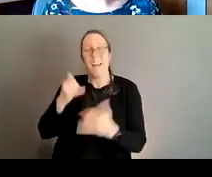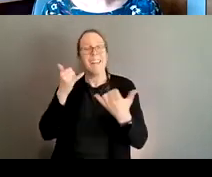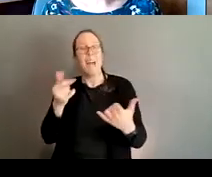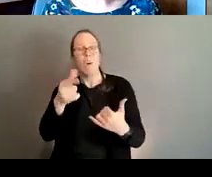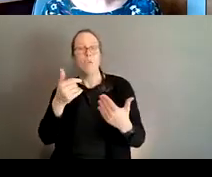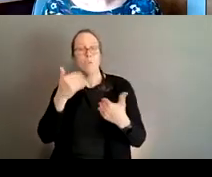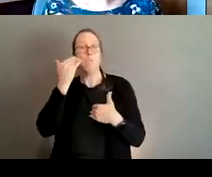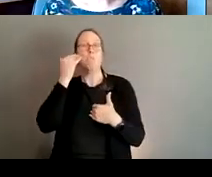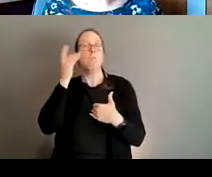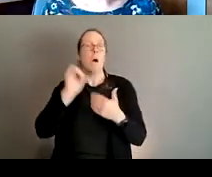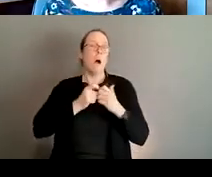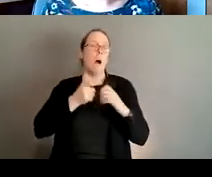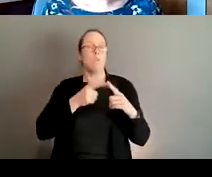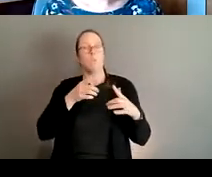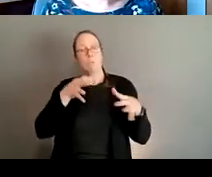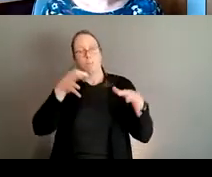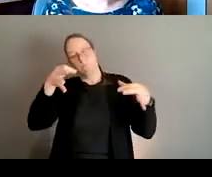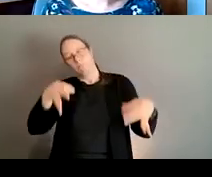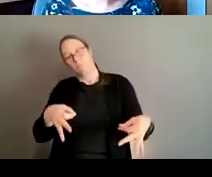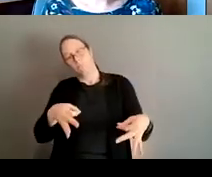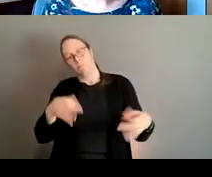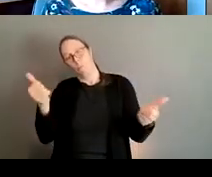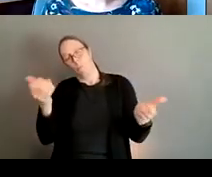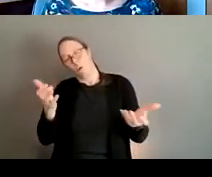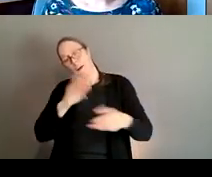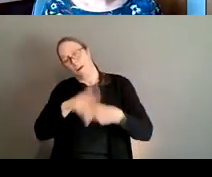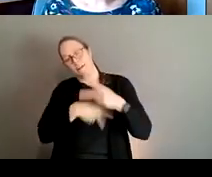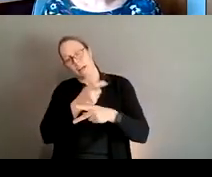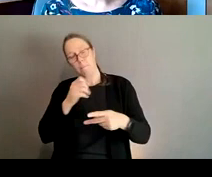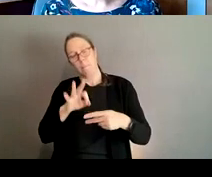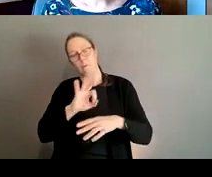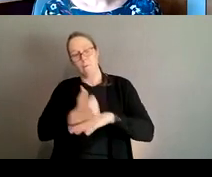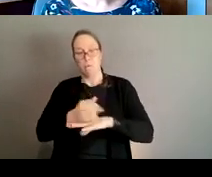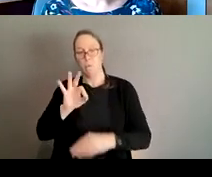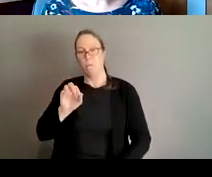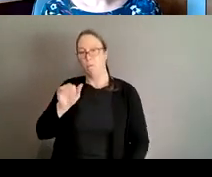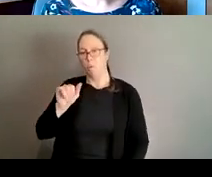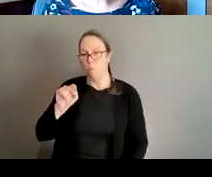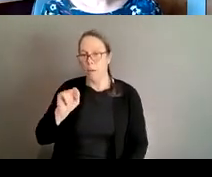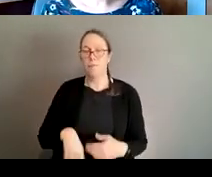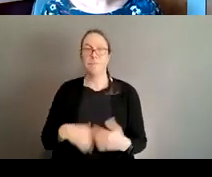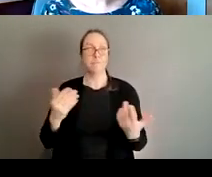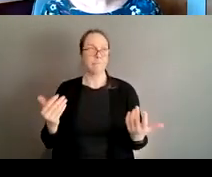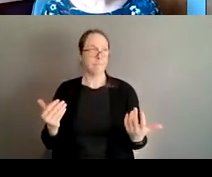decide what type of session format you're doing. Or what kind of topic track, which